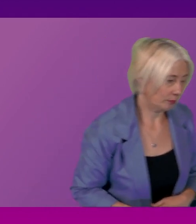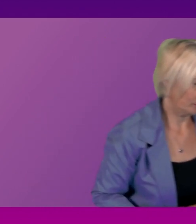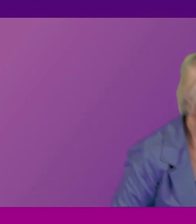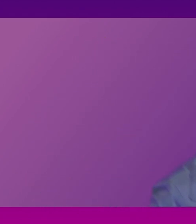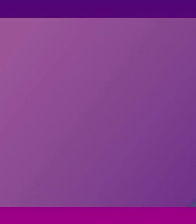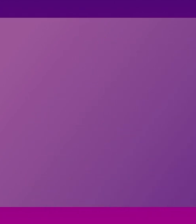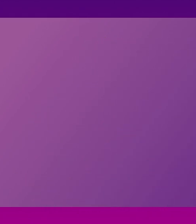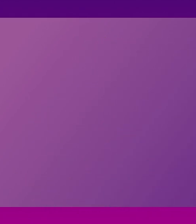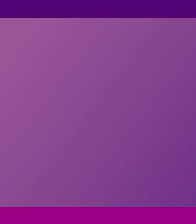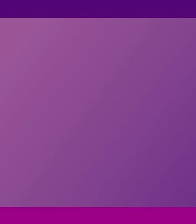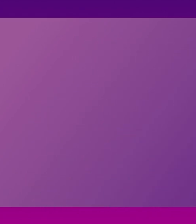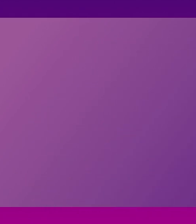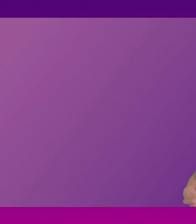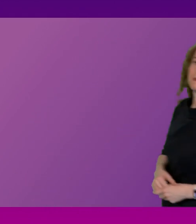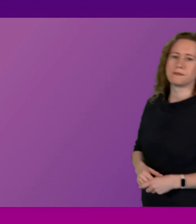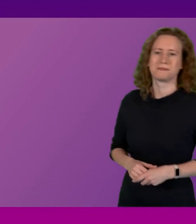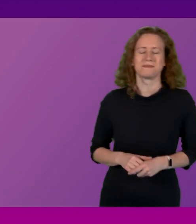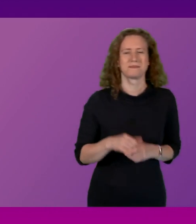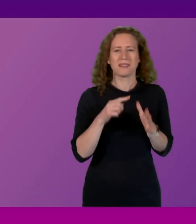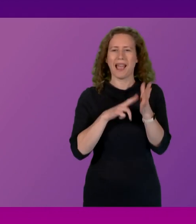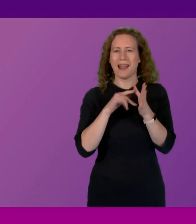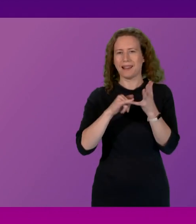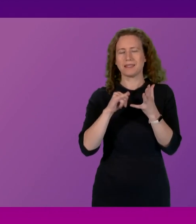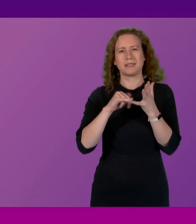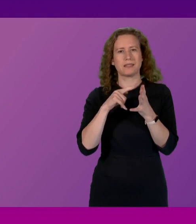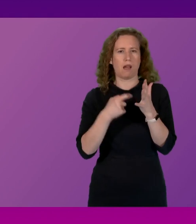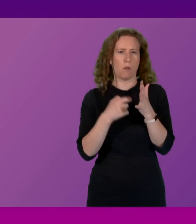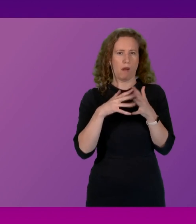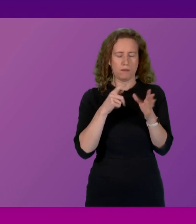Cancer remains Scotland’s biggest killer, and we know that there is a direct link between